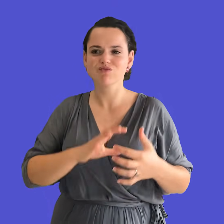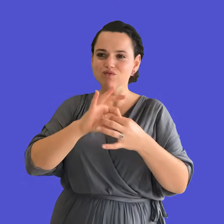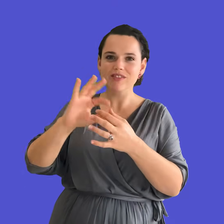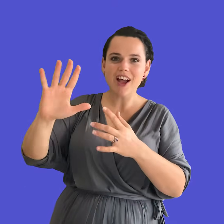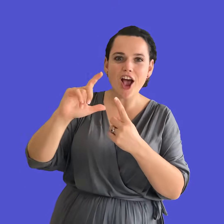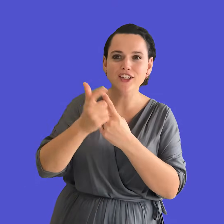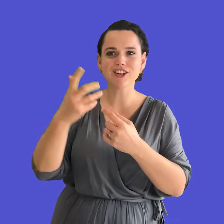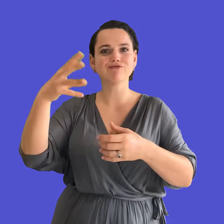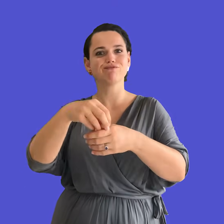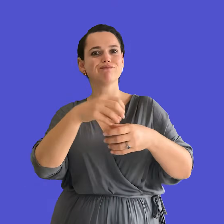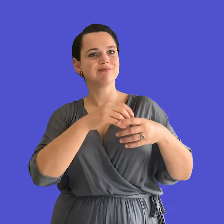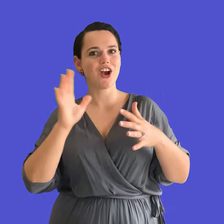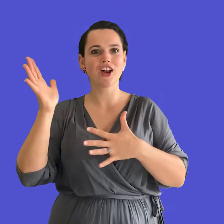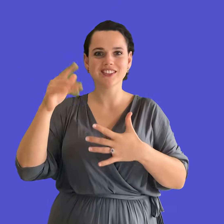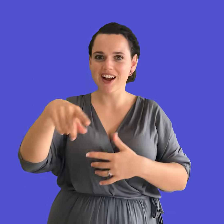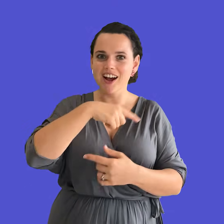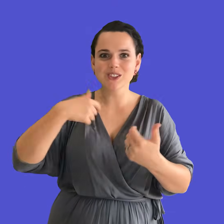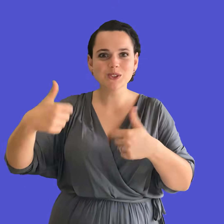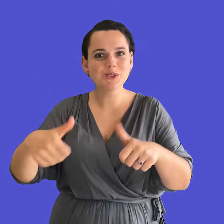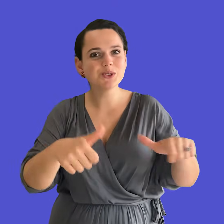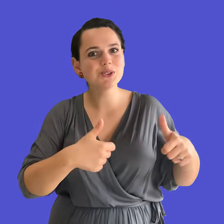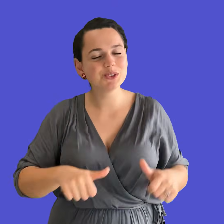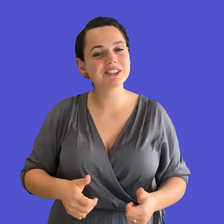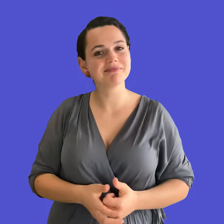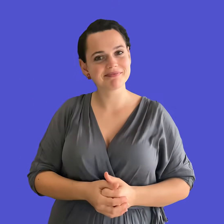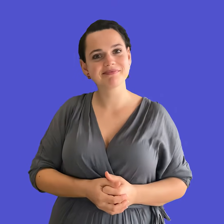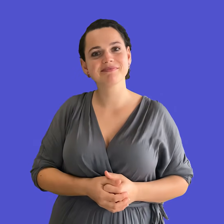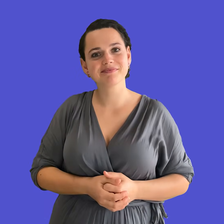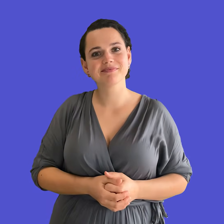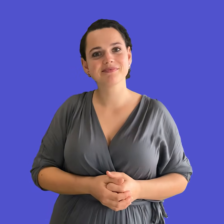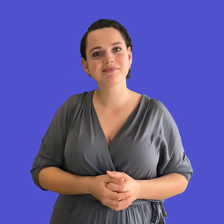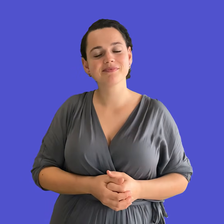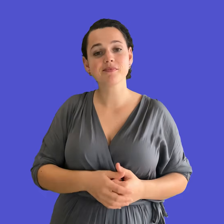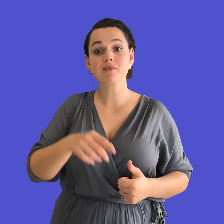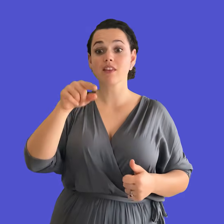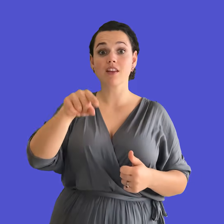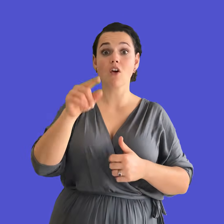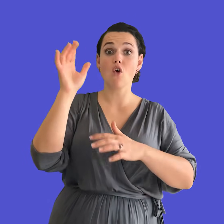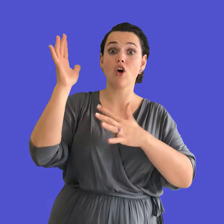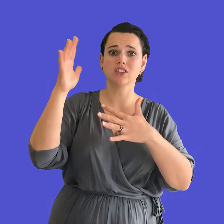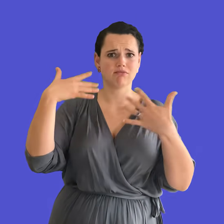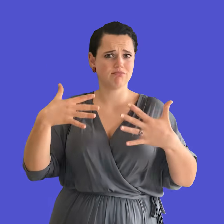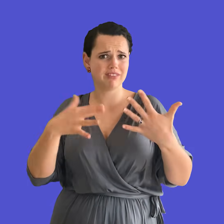Auslan community and use a language called a Black Sign Language and we use that